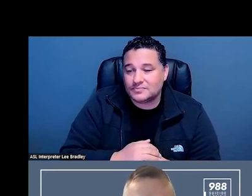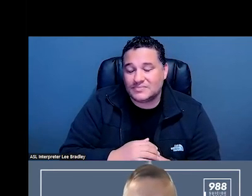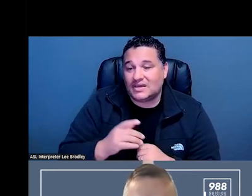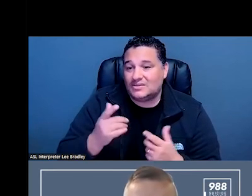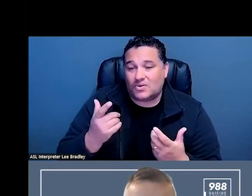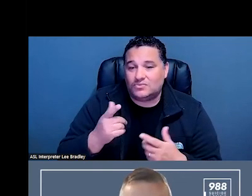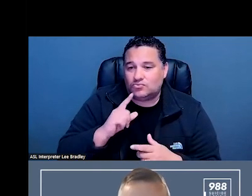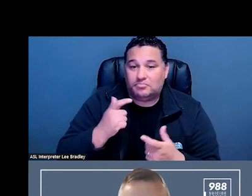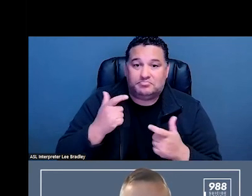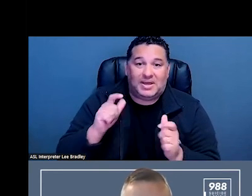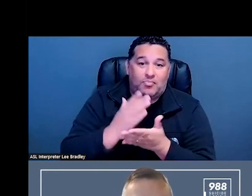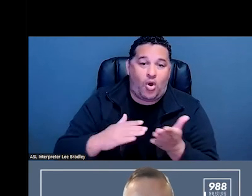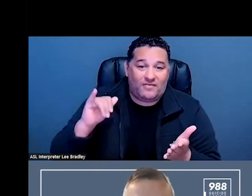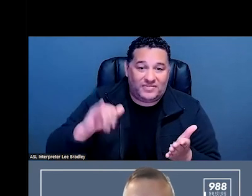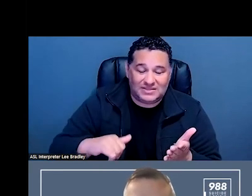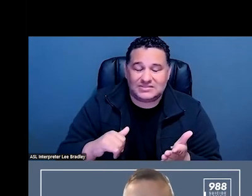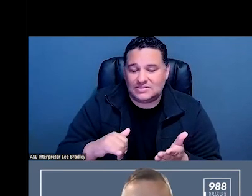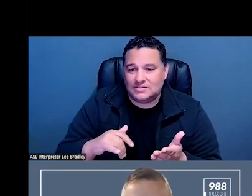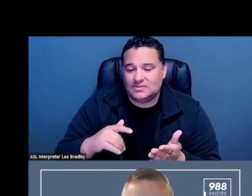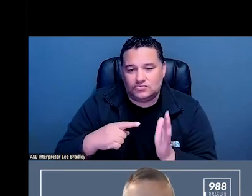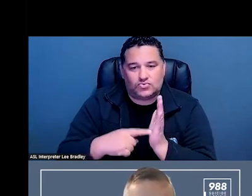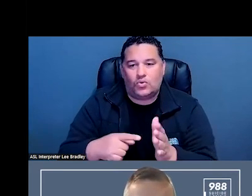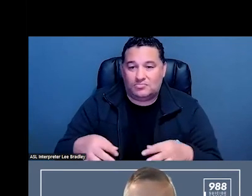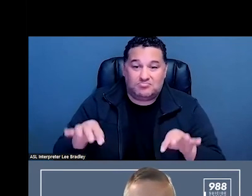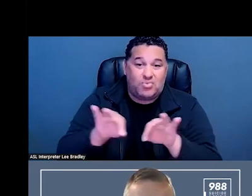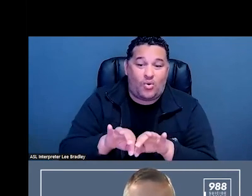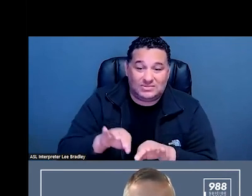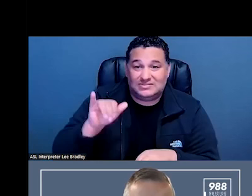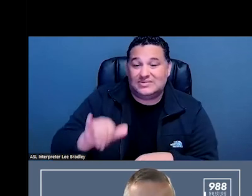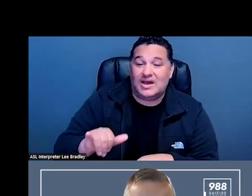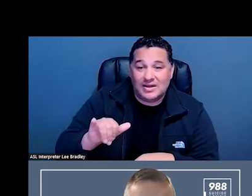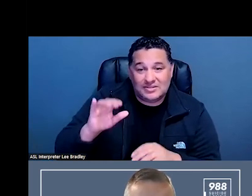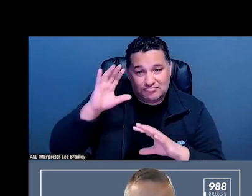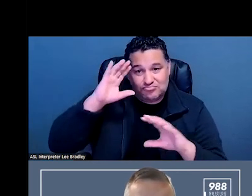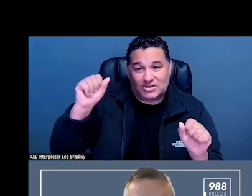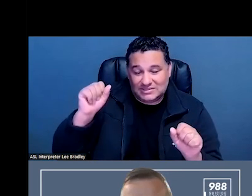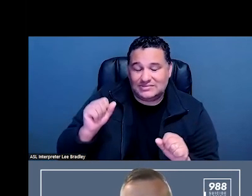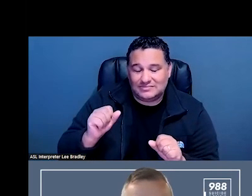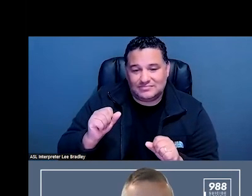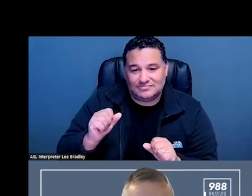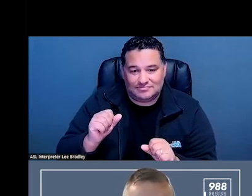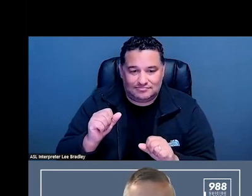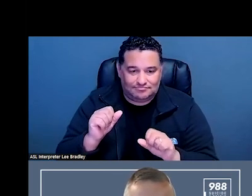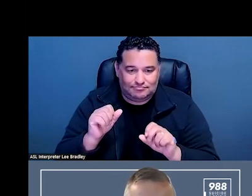AMHS AM, ASSISTANT SECRETARY. HUGE PROGRESS, REALLY SPEAKS TO THE IMPORTANCE